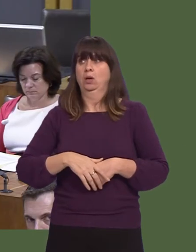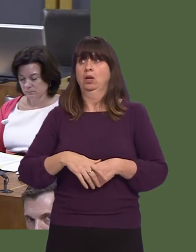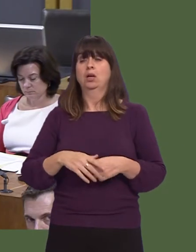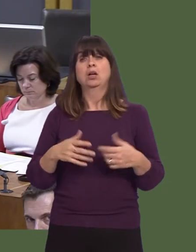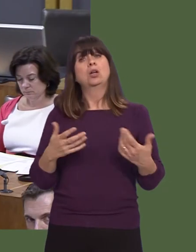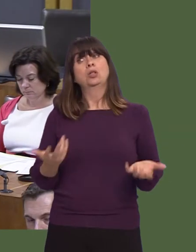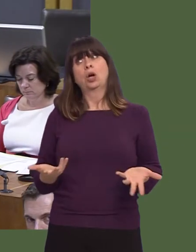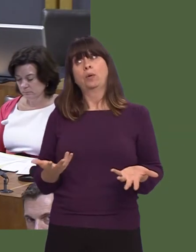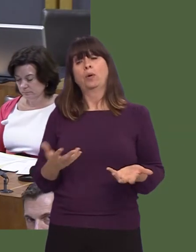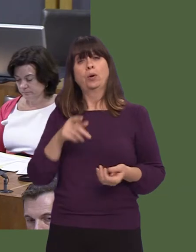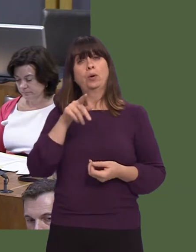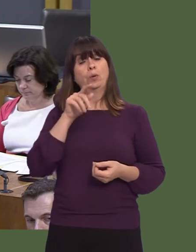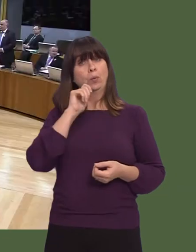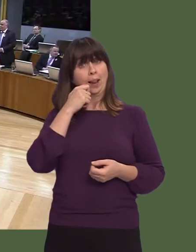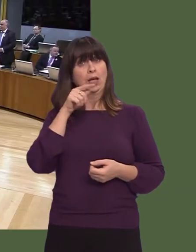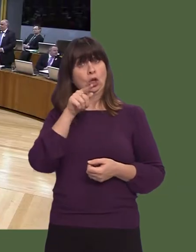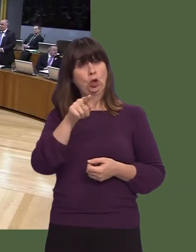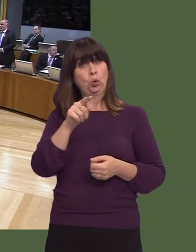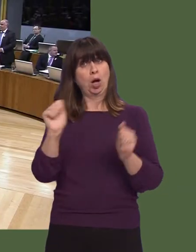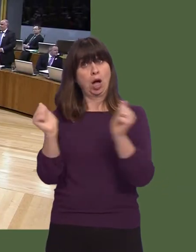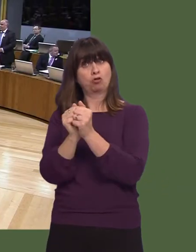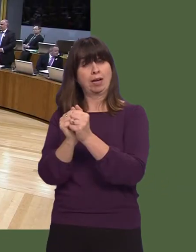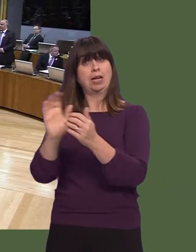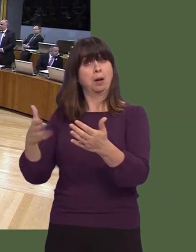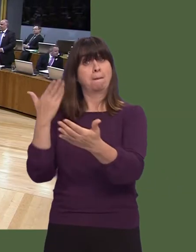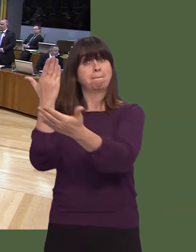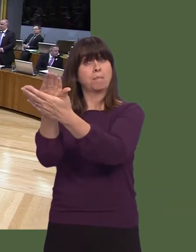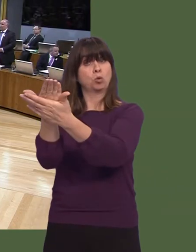that you will be supporting the motion that will come before the Assembly next week to